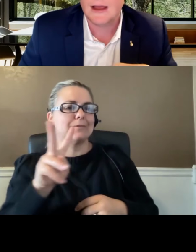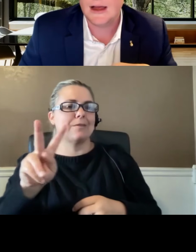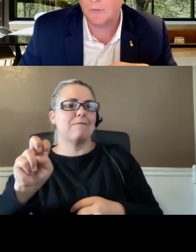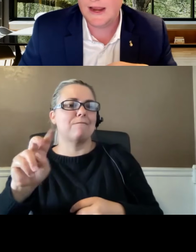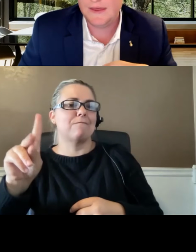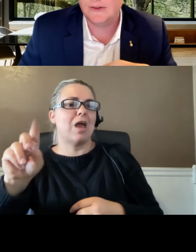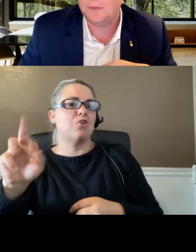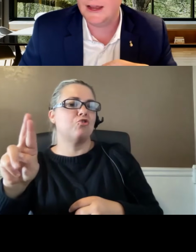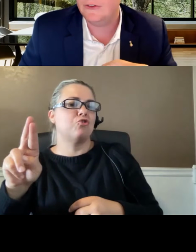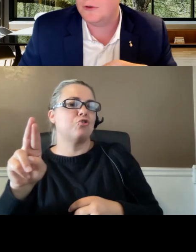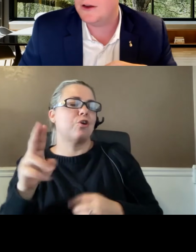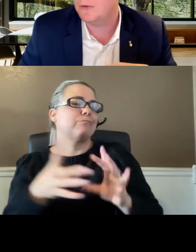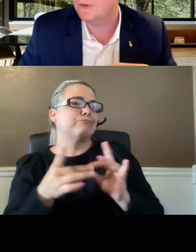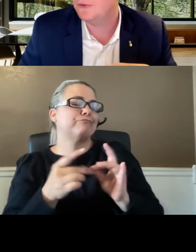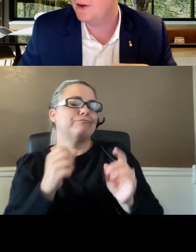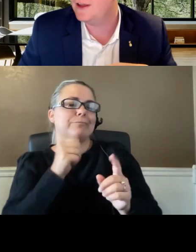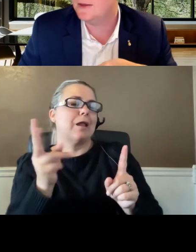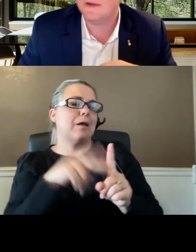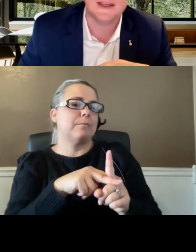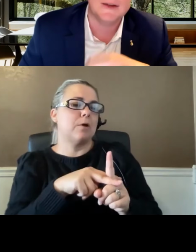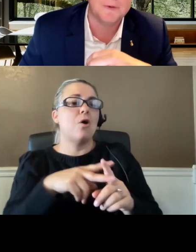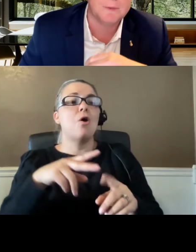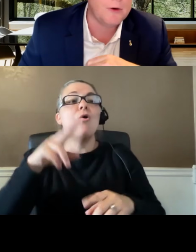Read the explanatory notes, especially at the beginning of the report.